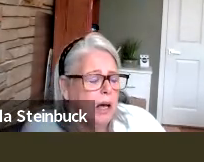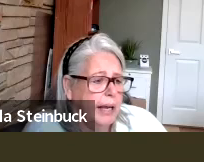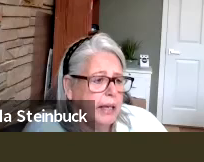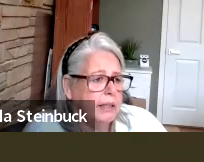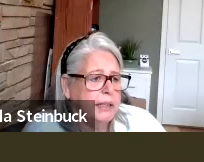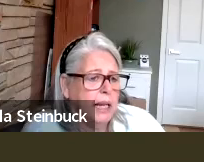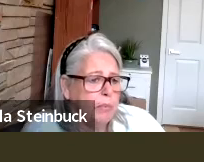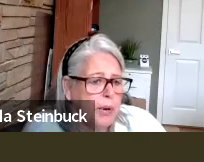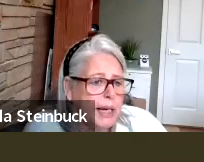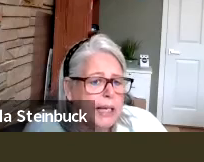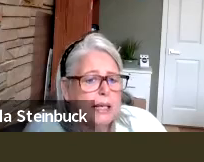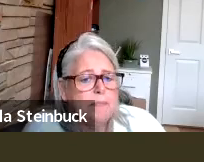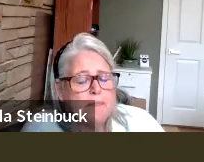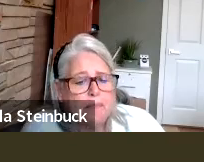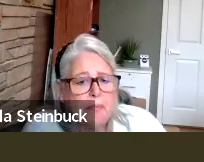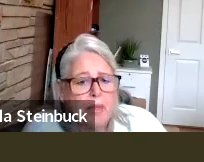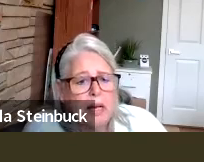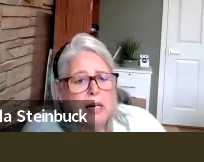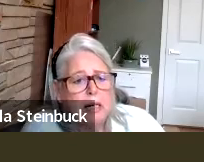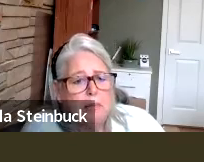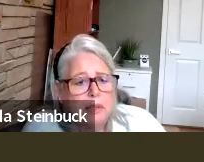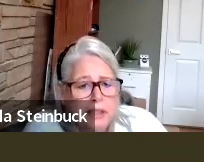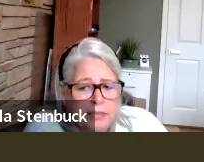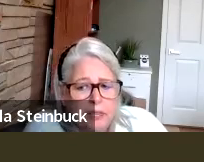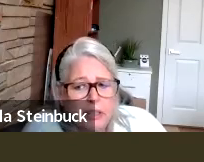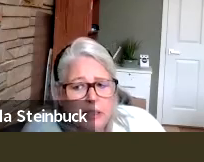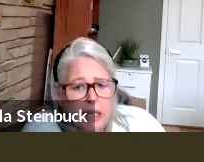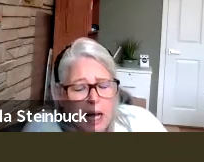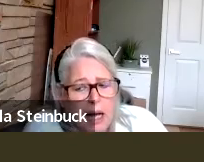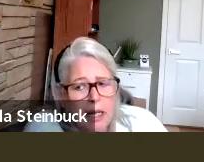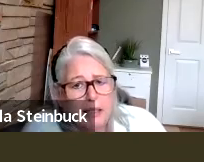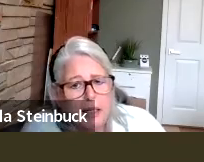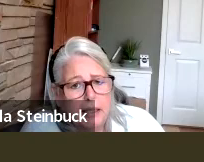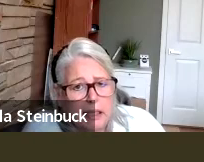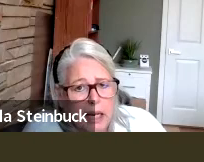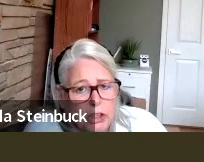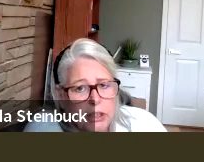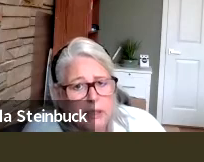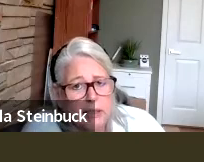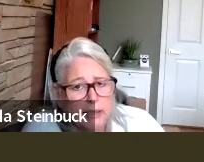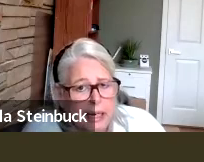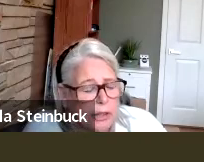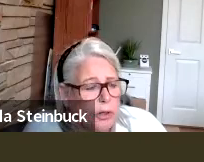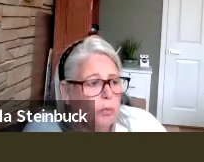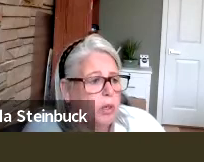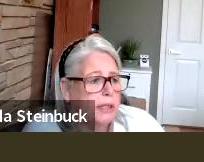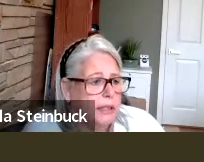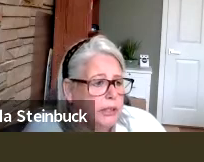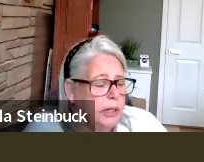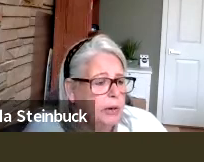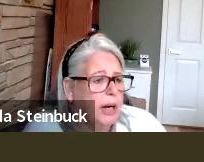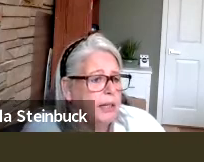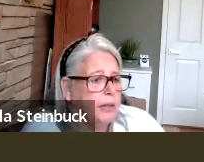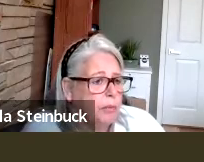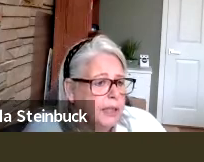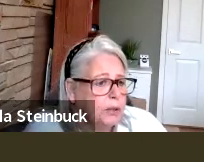Whether it, whether that is about their disability or their race.